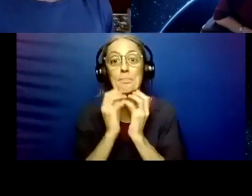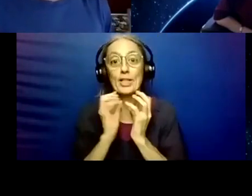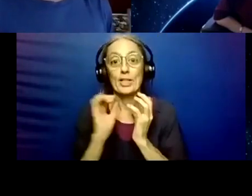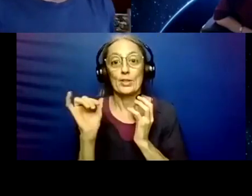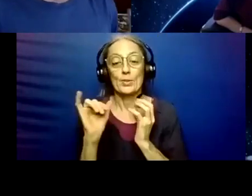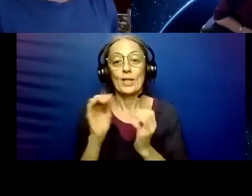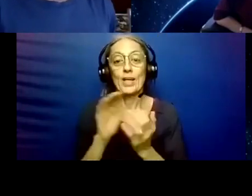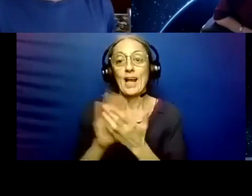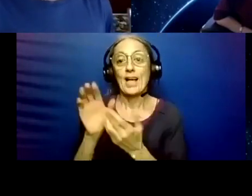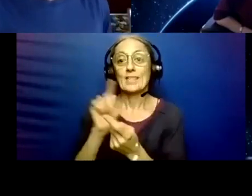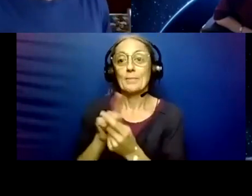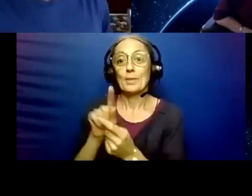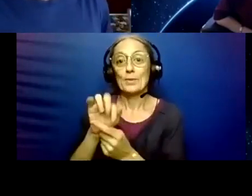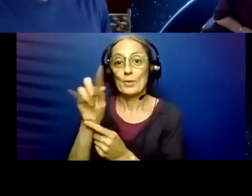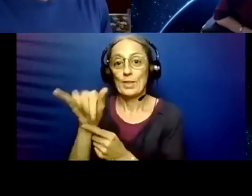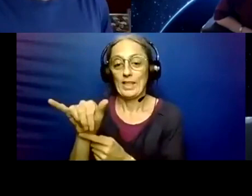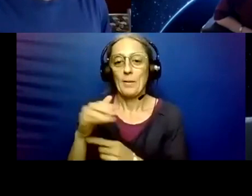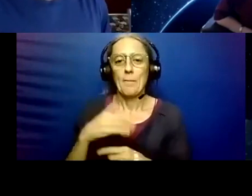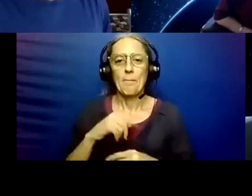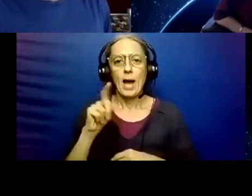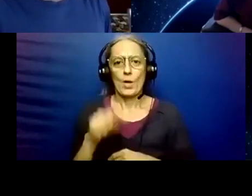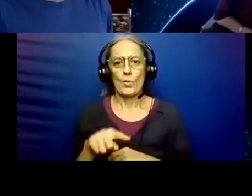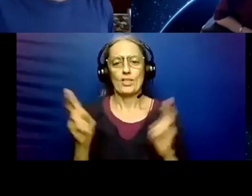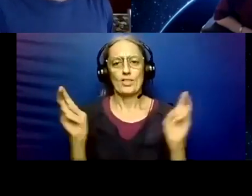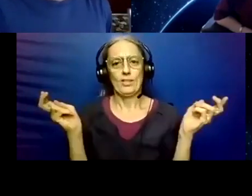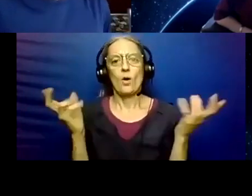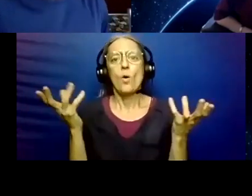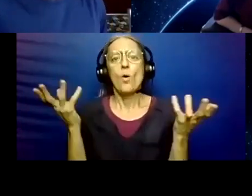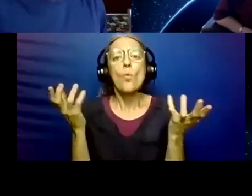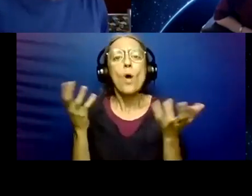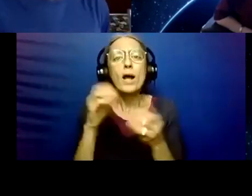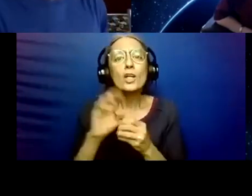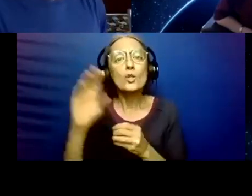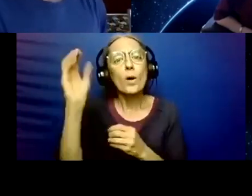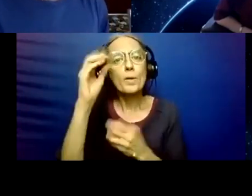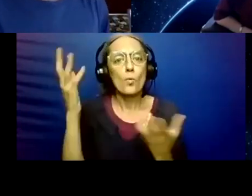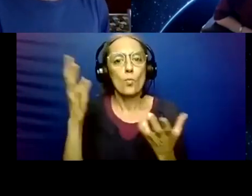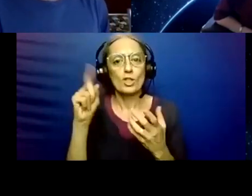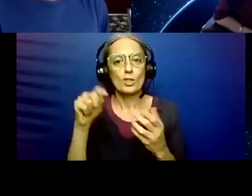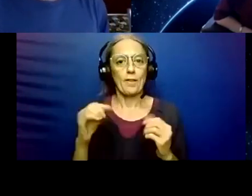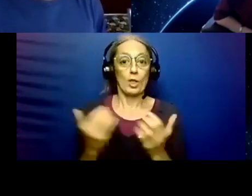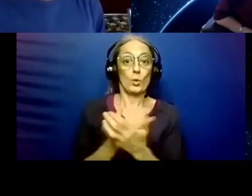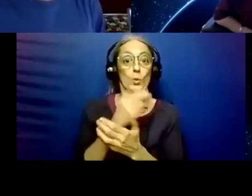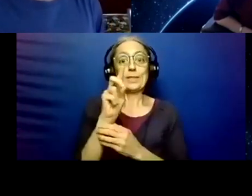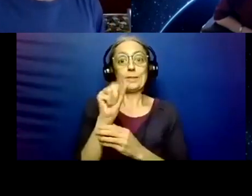My question is what, in your opinion, should be the new disability rights or disability justice